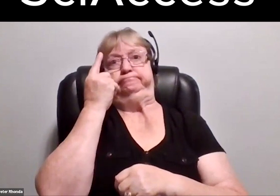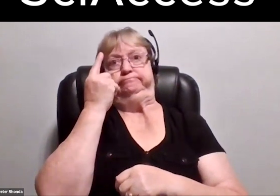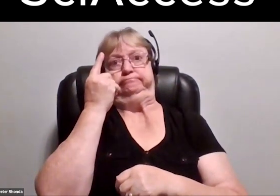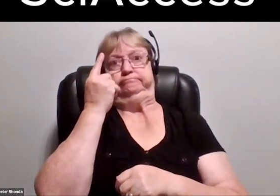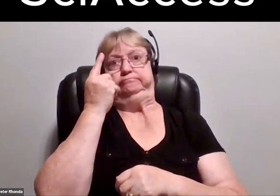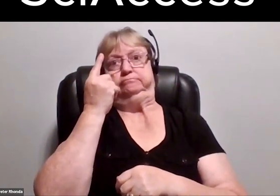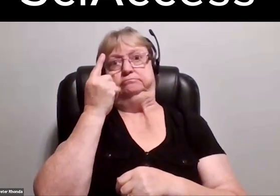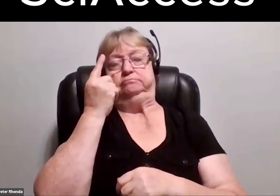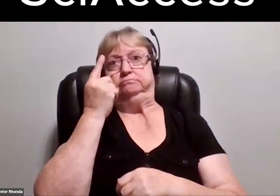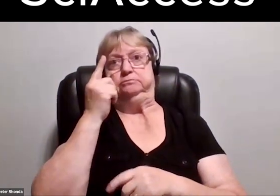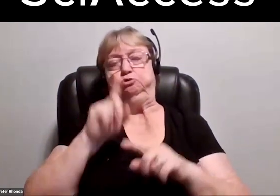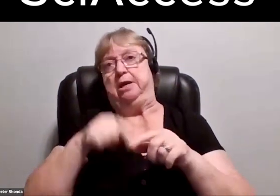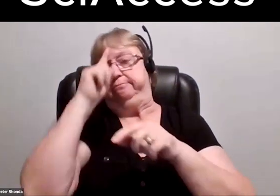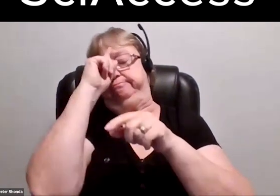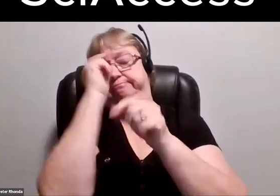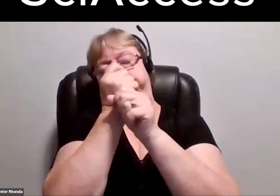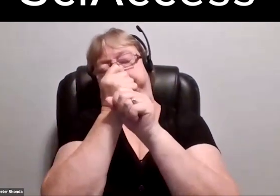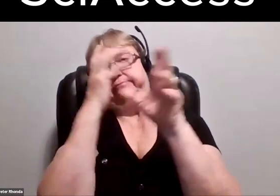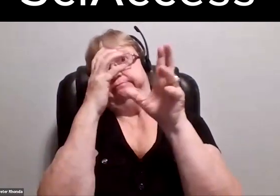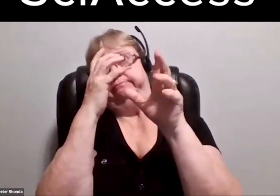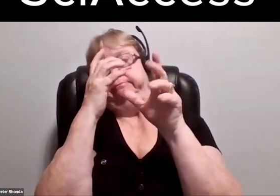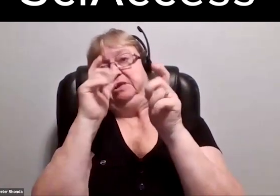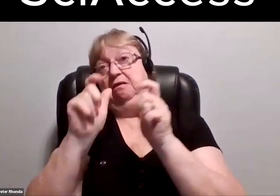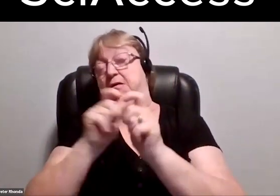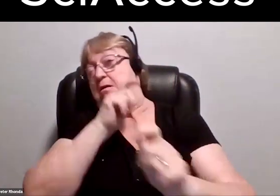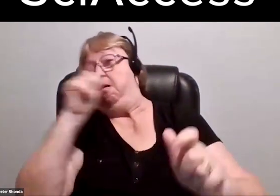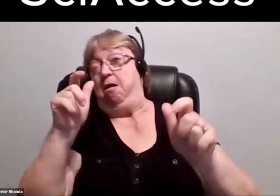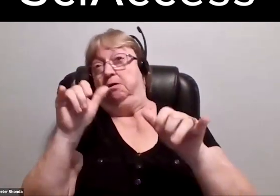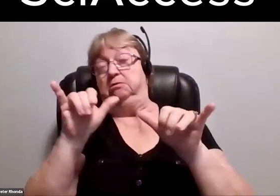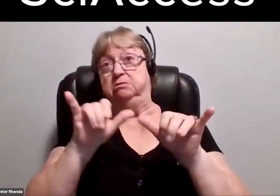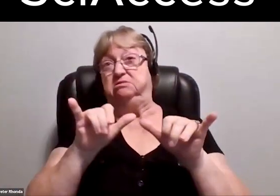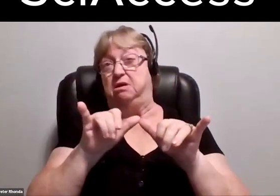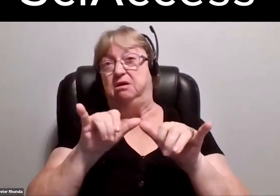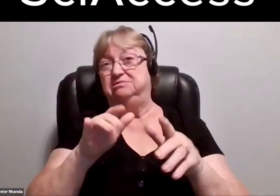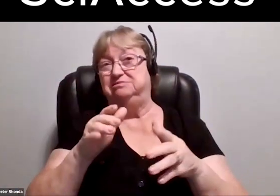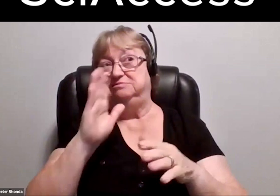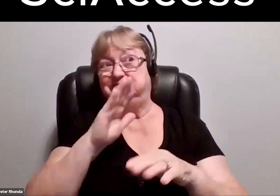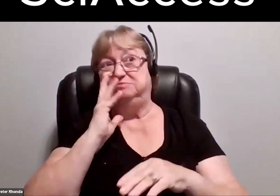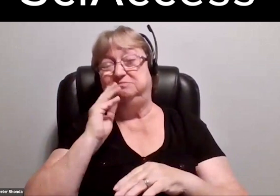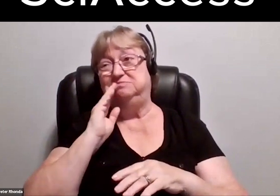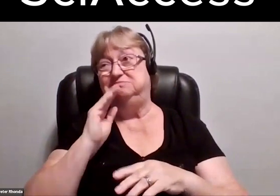imagining extreme length scales that we don't encounter in our daily experience.